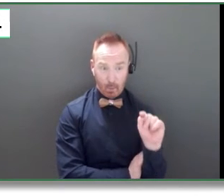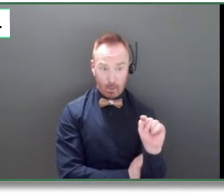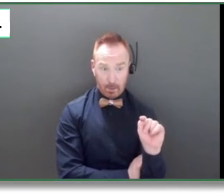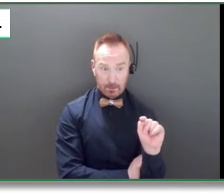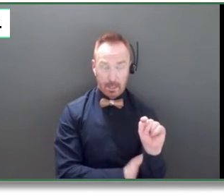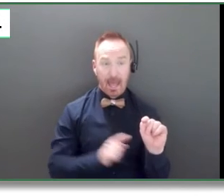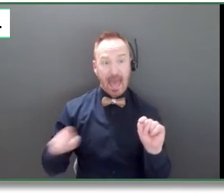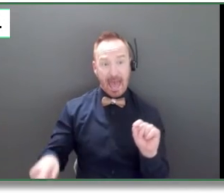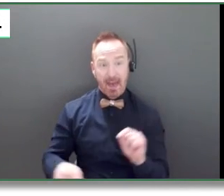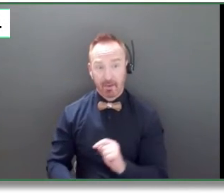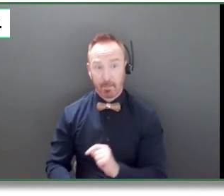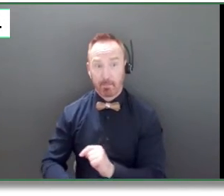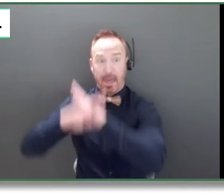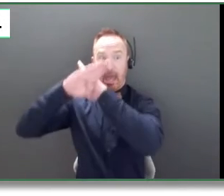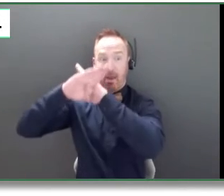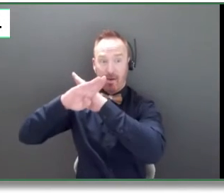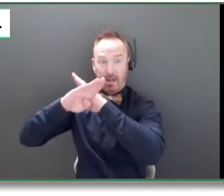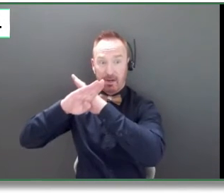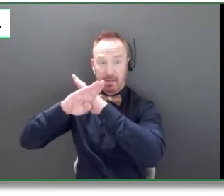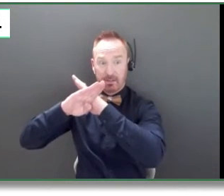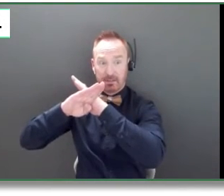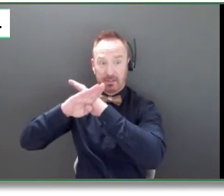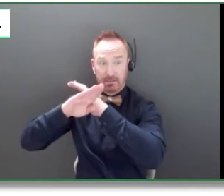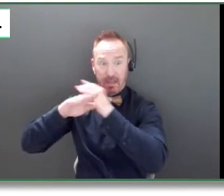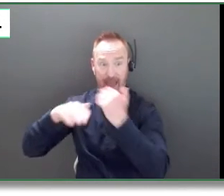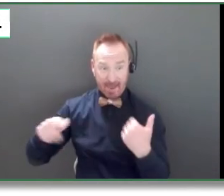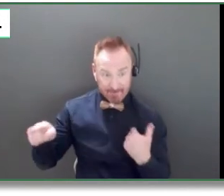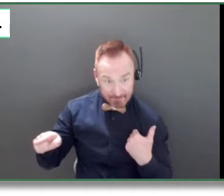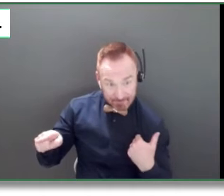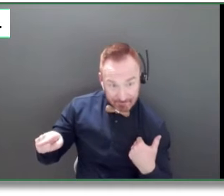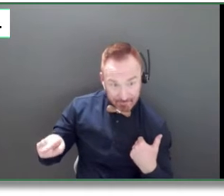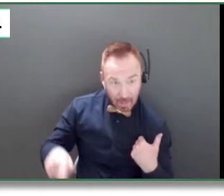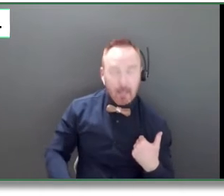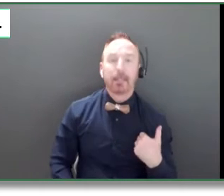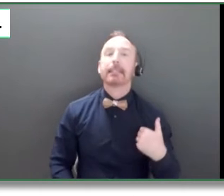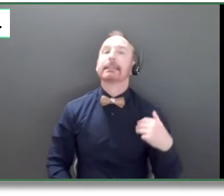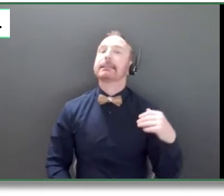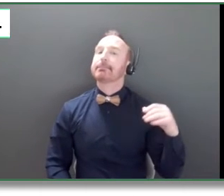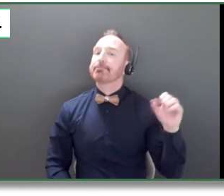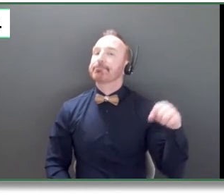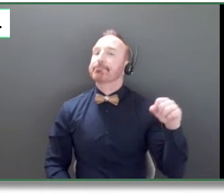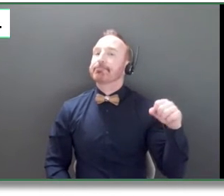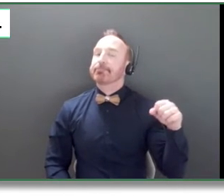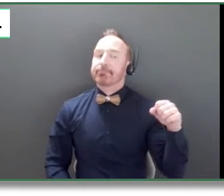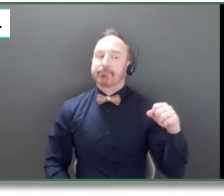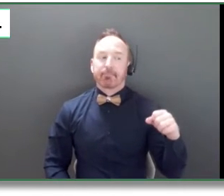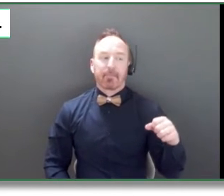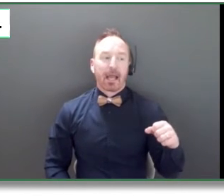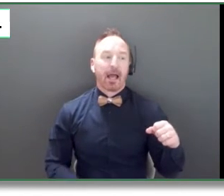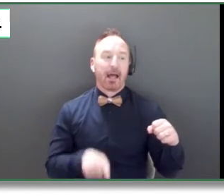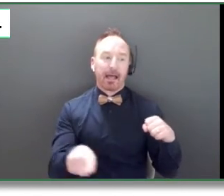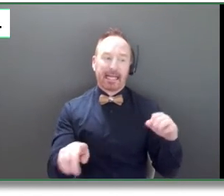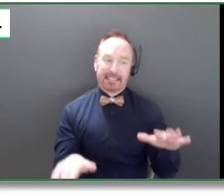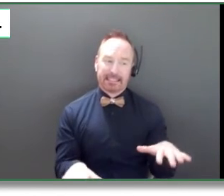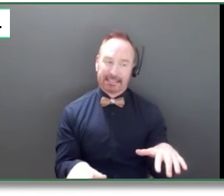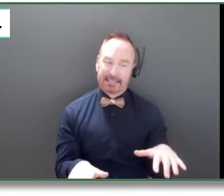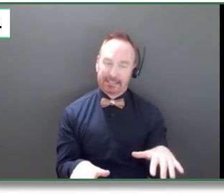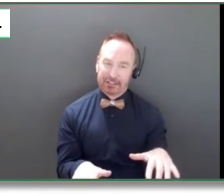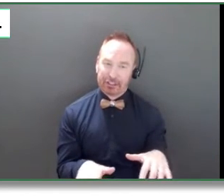Yeah, so that is uh that is a challenge. I know